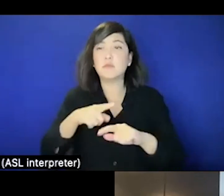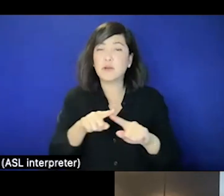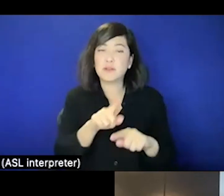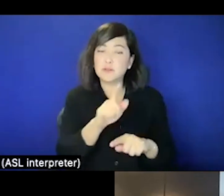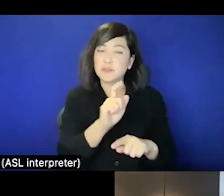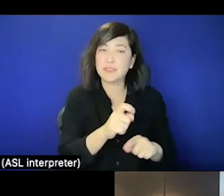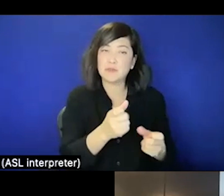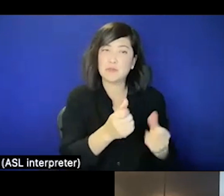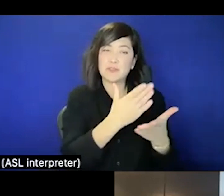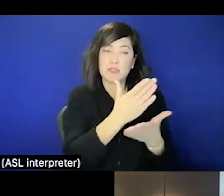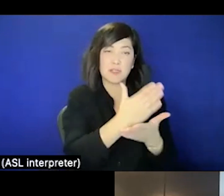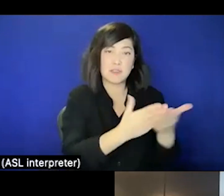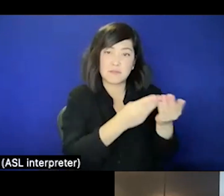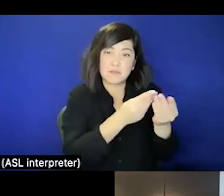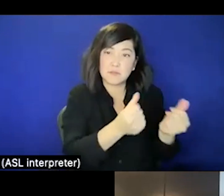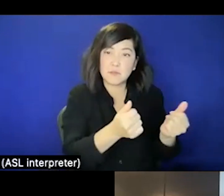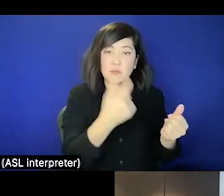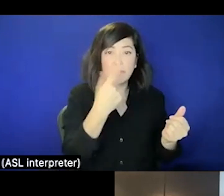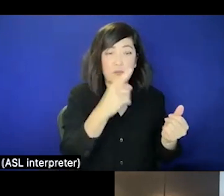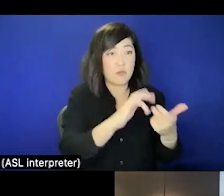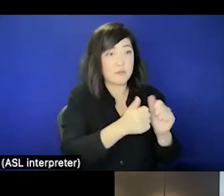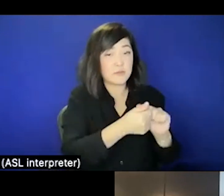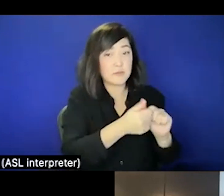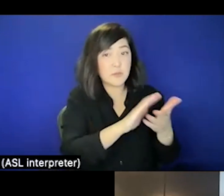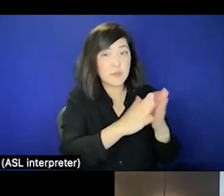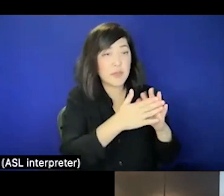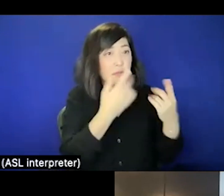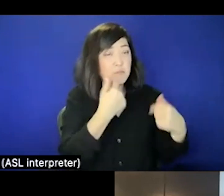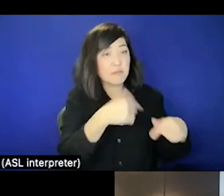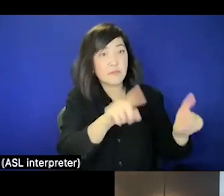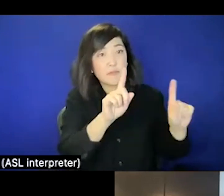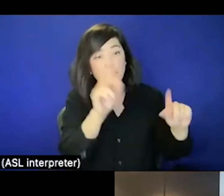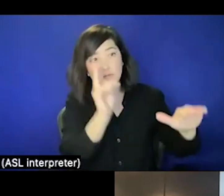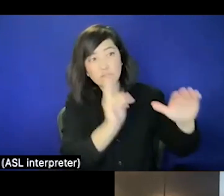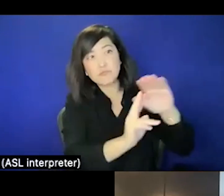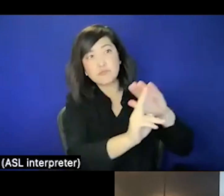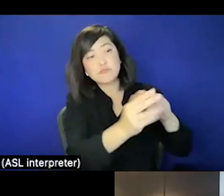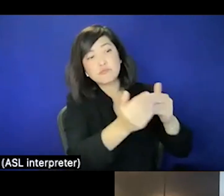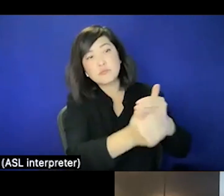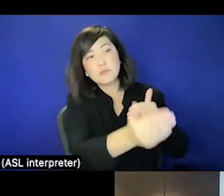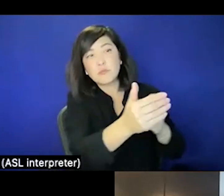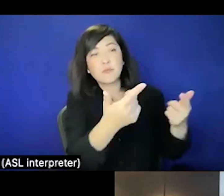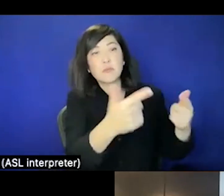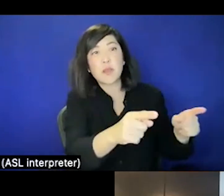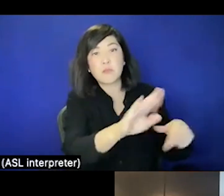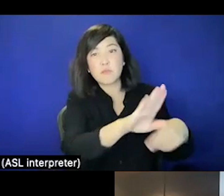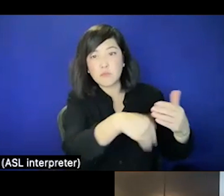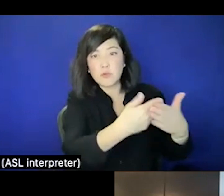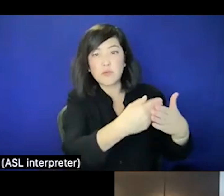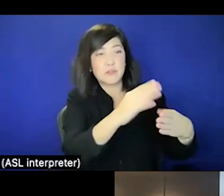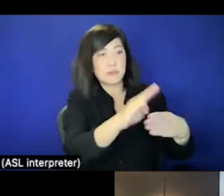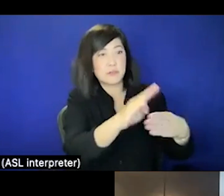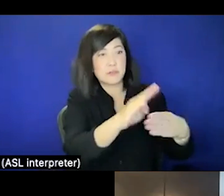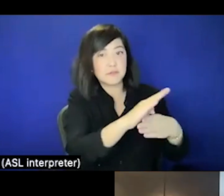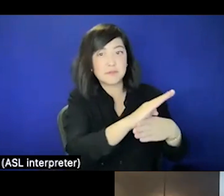insight into how to be effective at forecasting for the industry. And we need platforms,